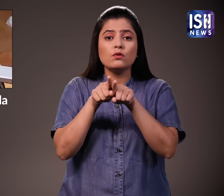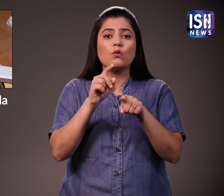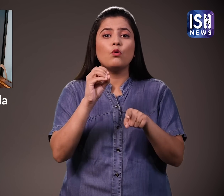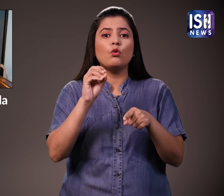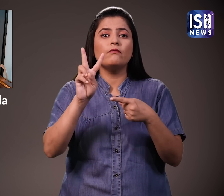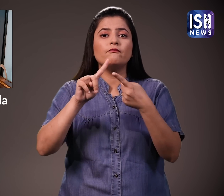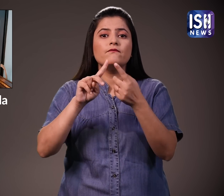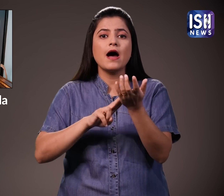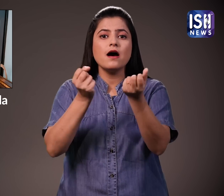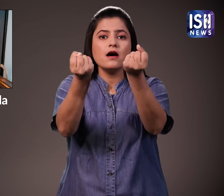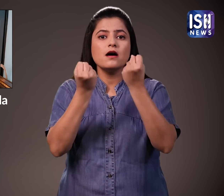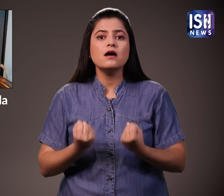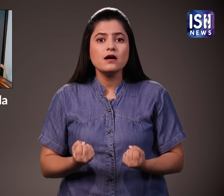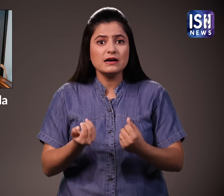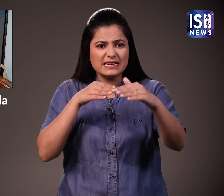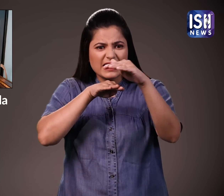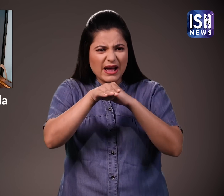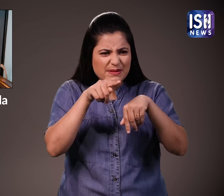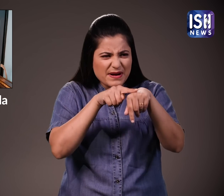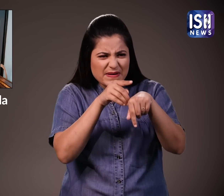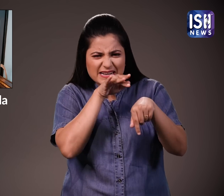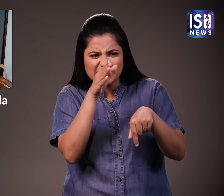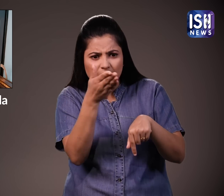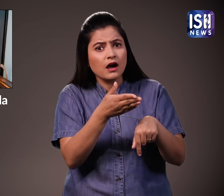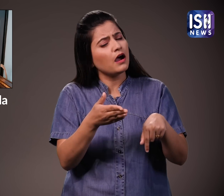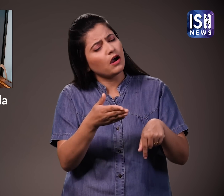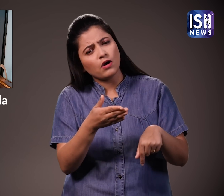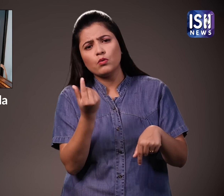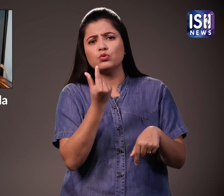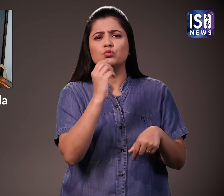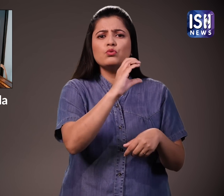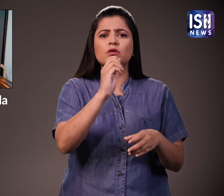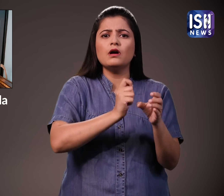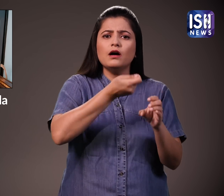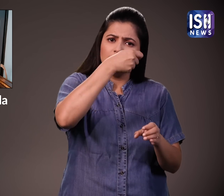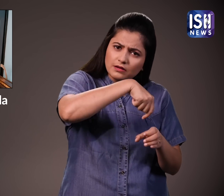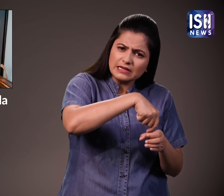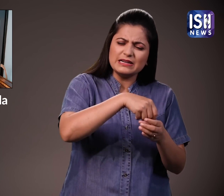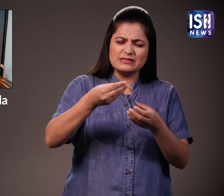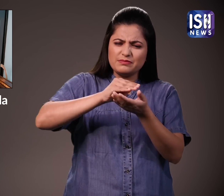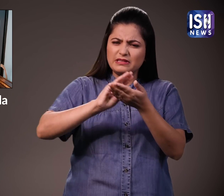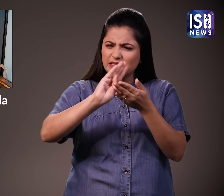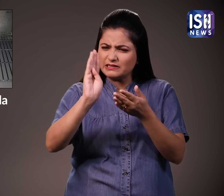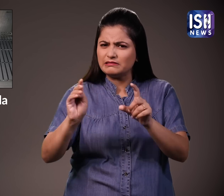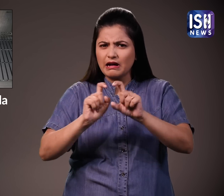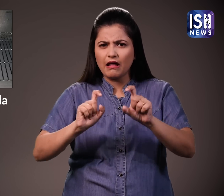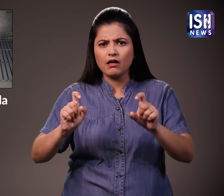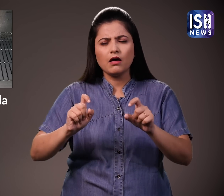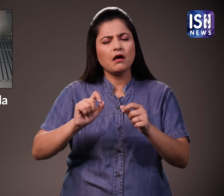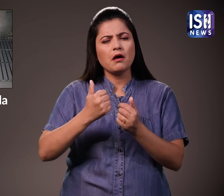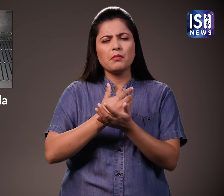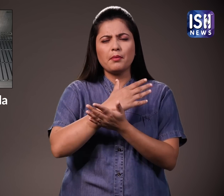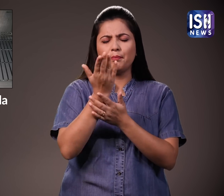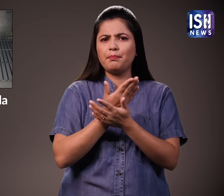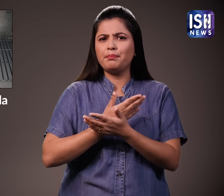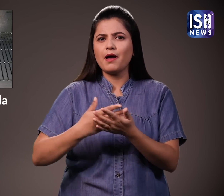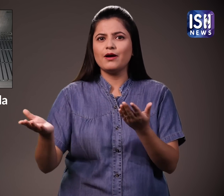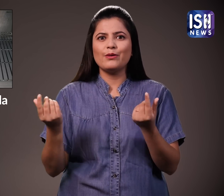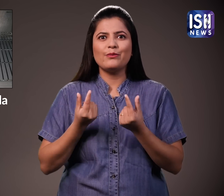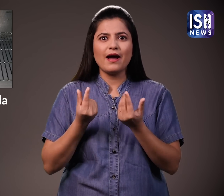You can even use Coca-Cola to clean the oven.